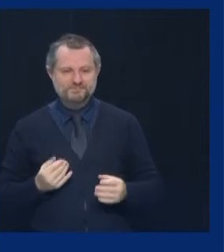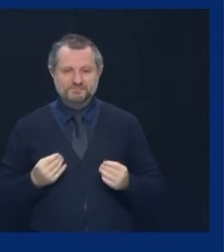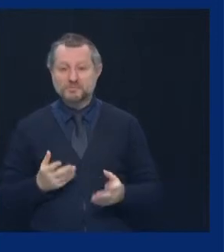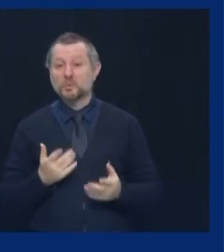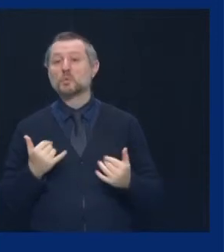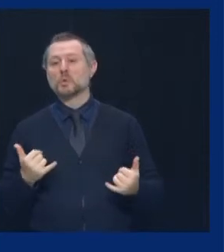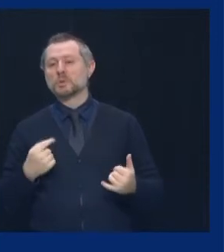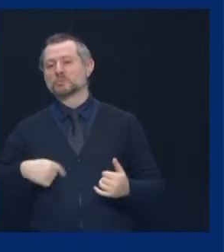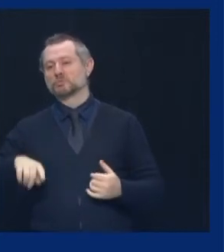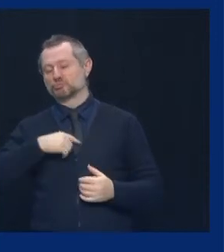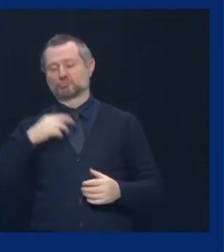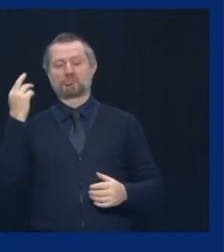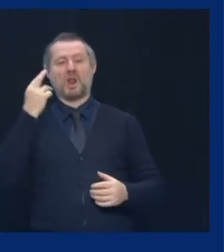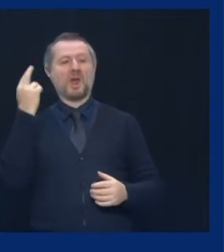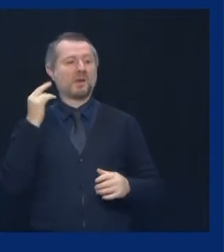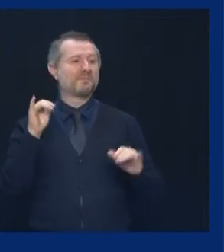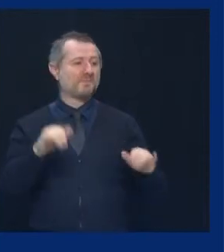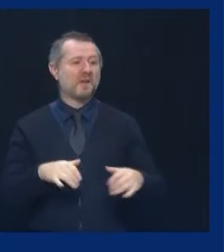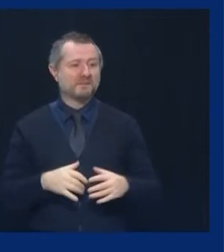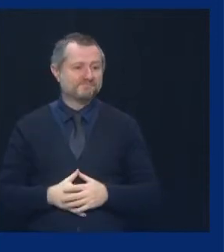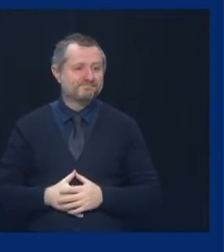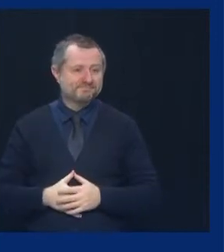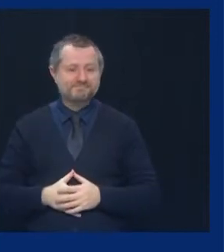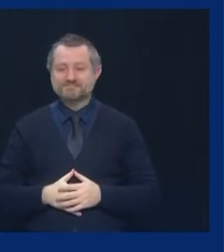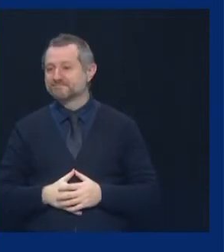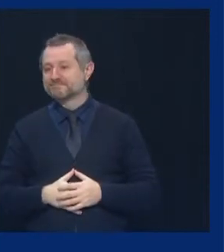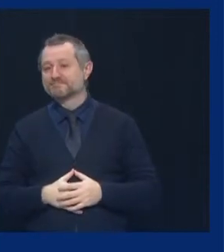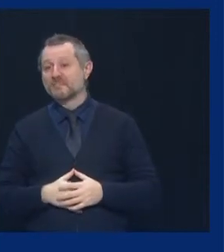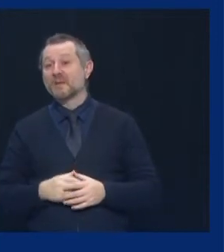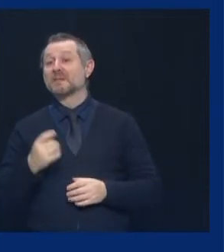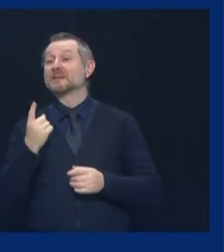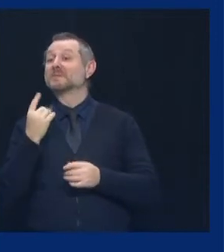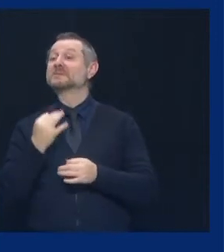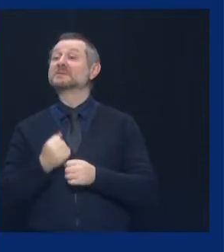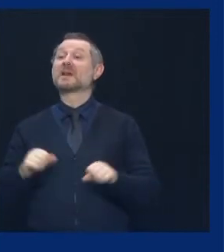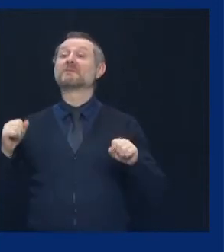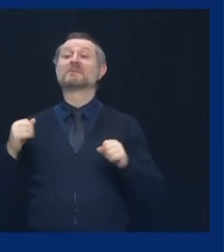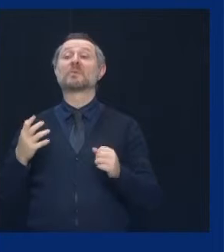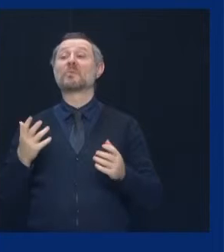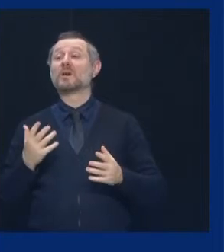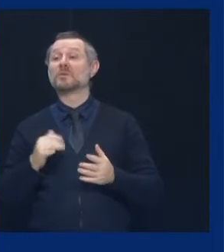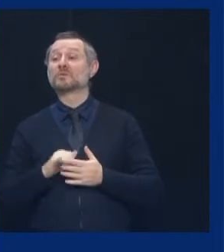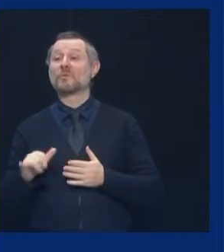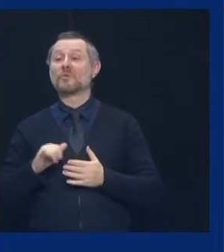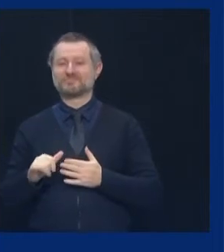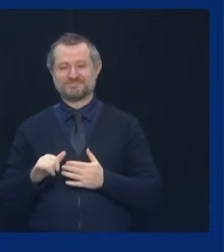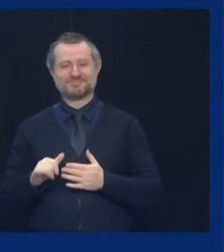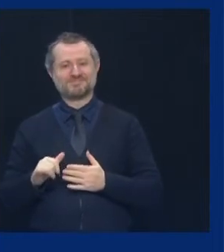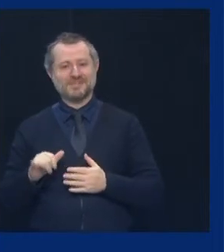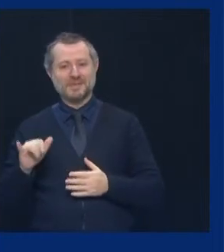AND IT WAS UNTRUE. AND WE SEE THAT NOW, AS A MATTER